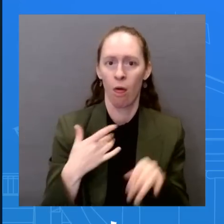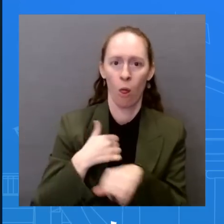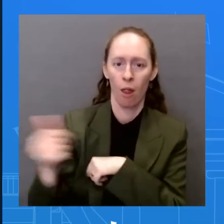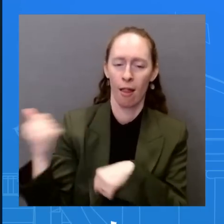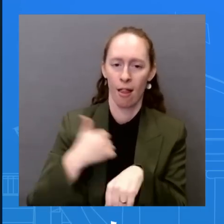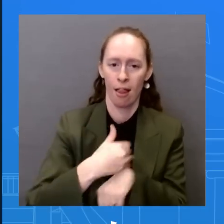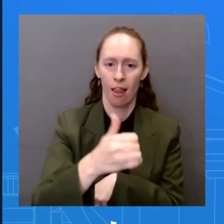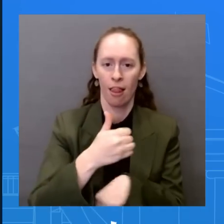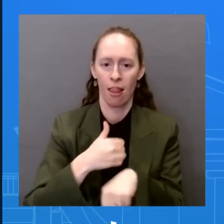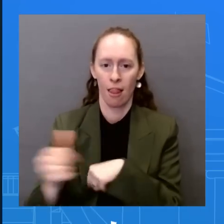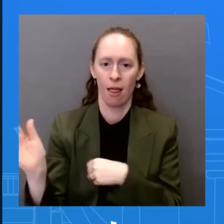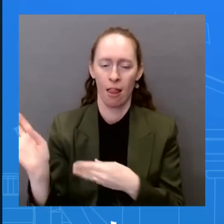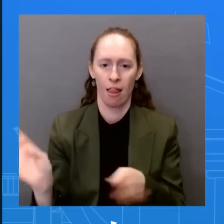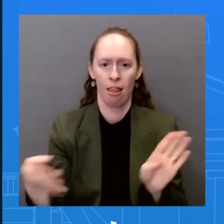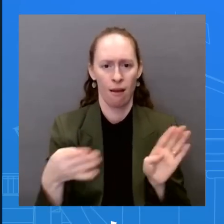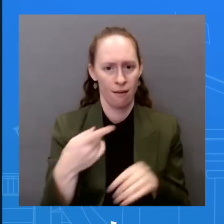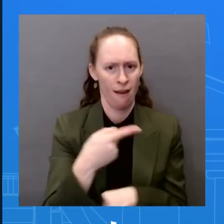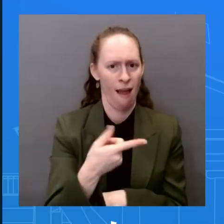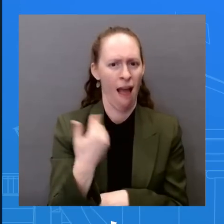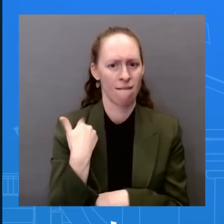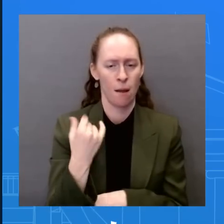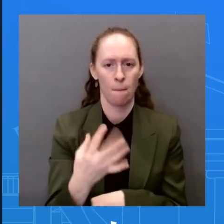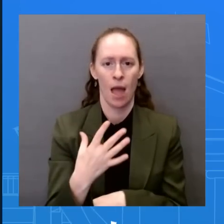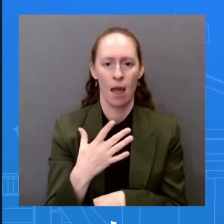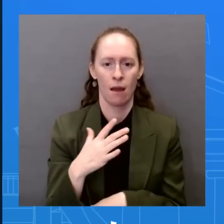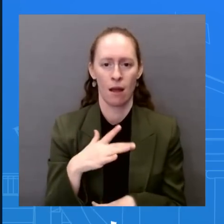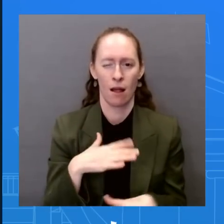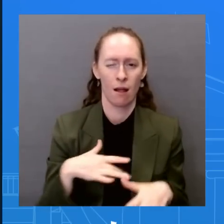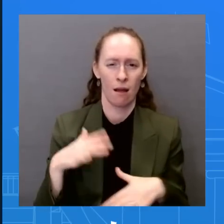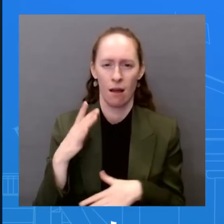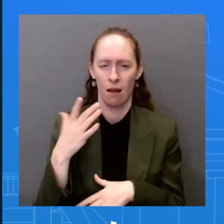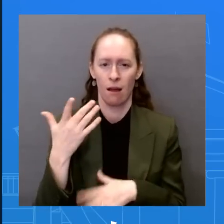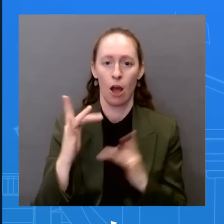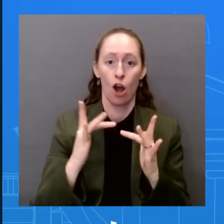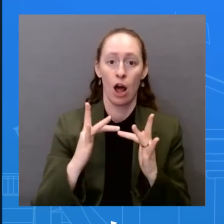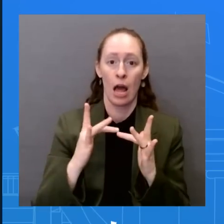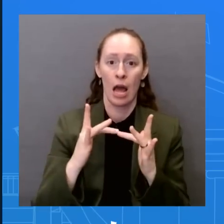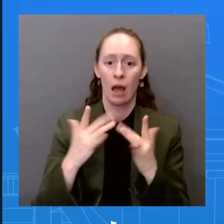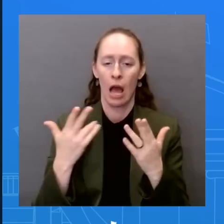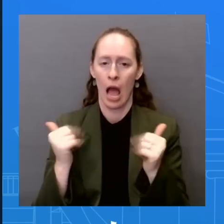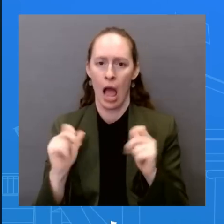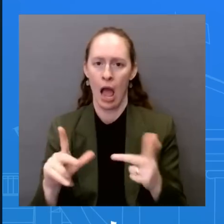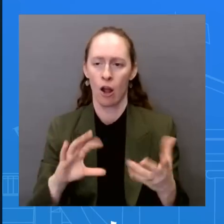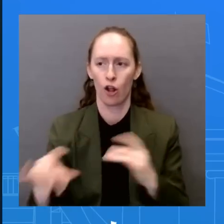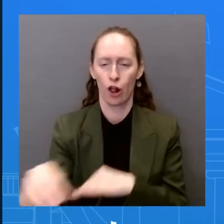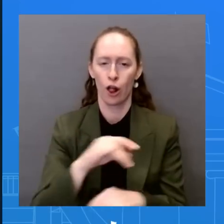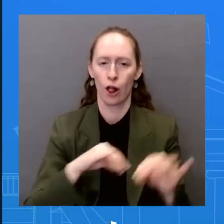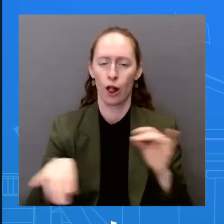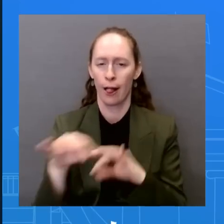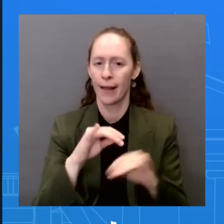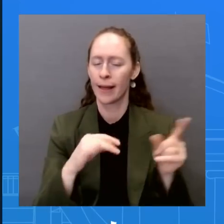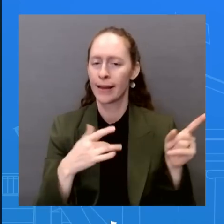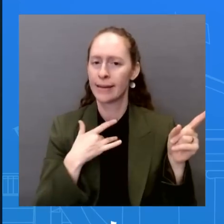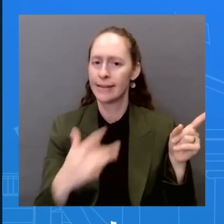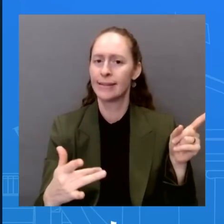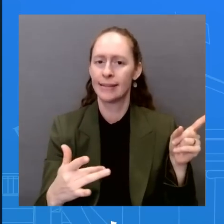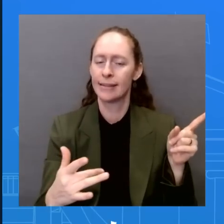on from the private sector and governments around the world. But, again, this is something that I refer to you to NSA on. The Press: Thank you. One more on China, please.